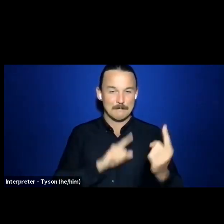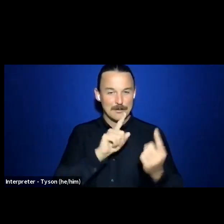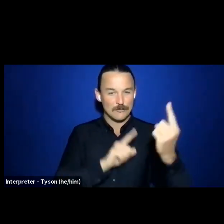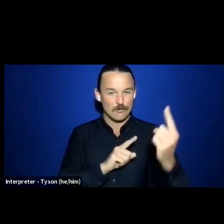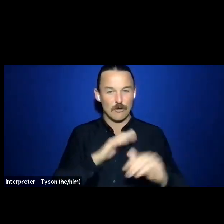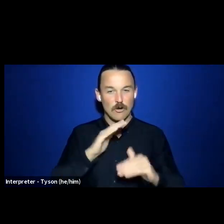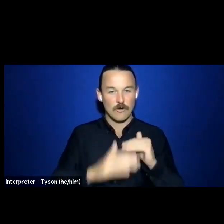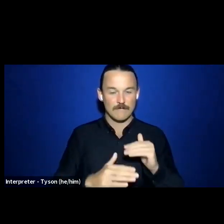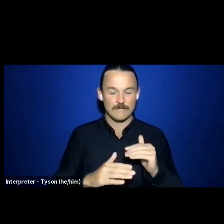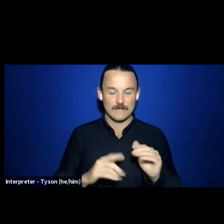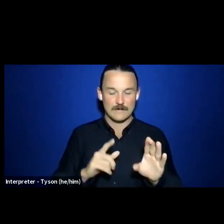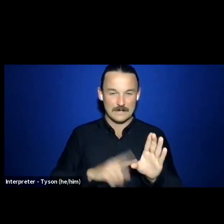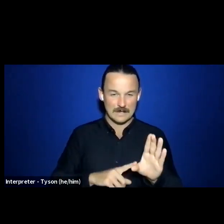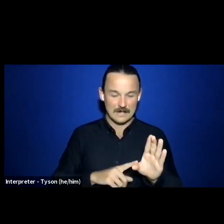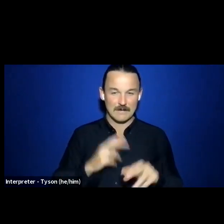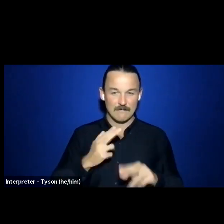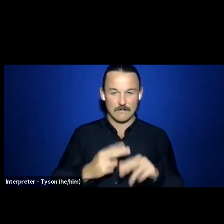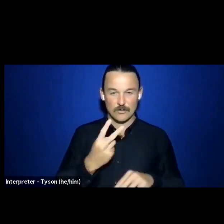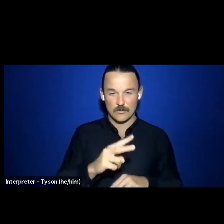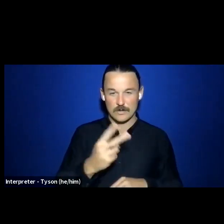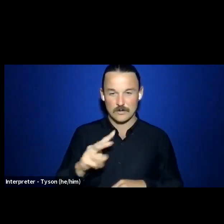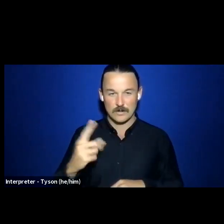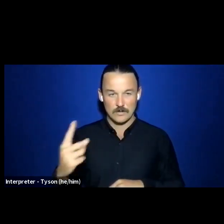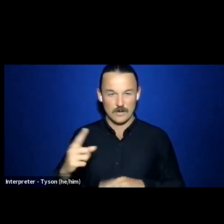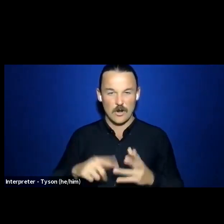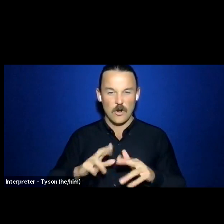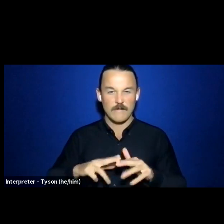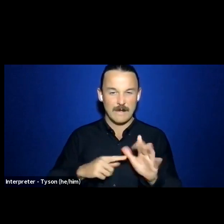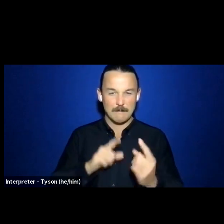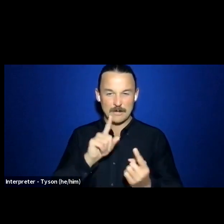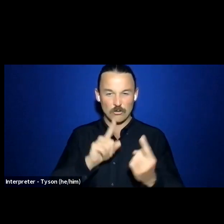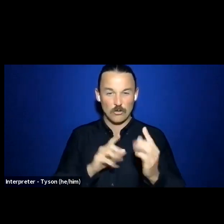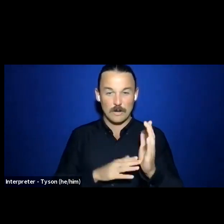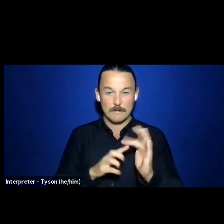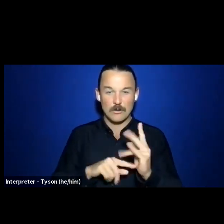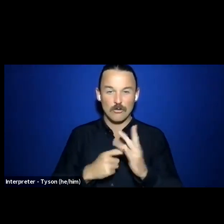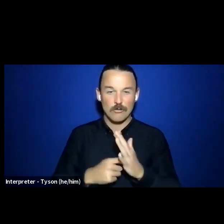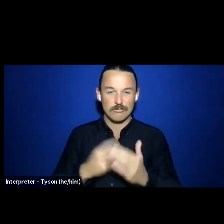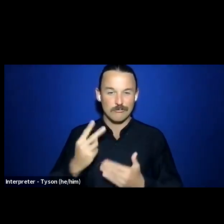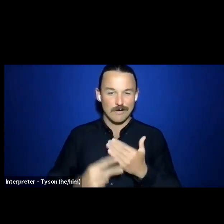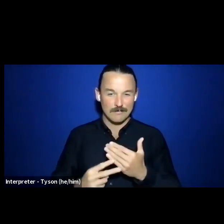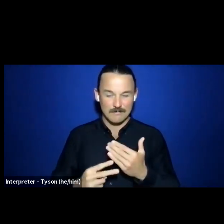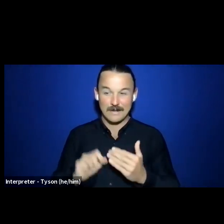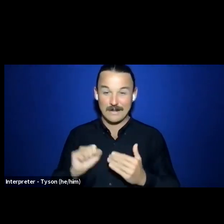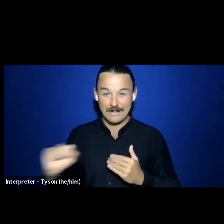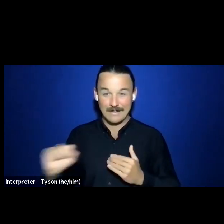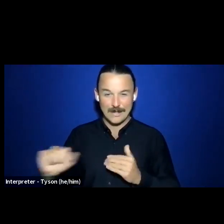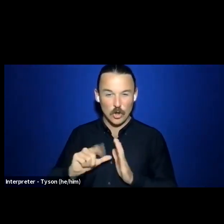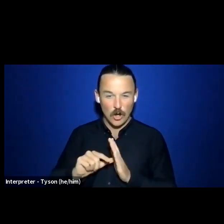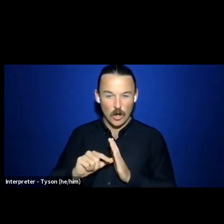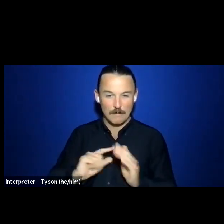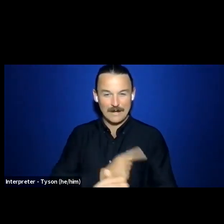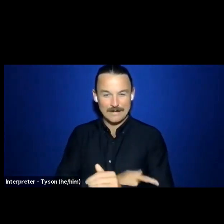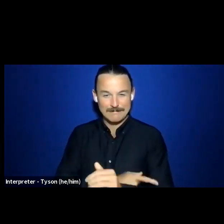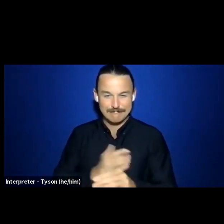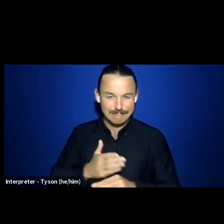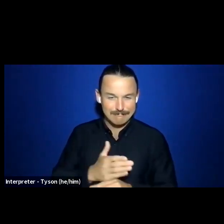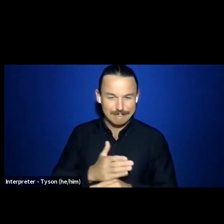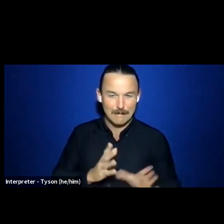recognize. nizes and exceptional mentor on nizes and exceptional mentor under 30 in our face mentoring program. , who has invested time and , who has invested time, energy and passion